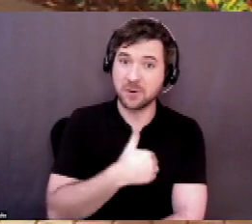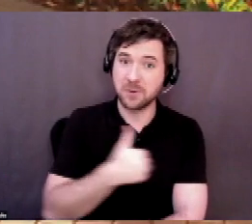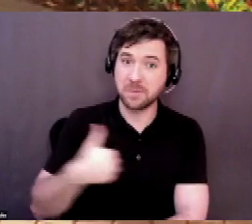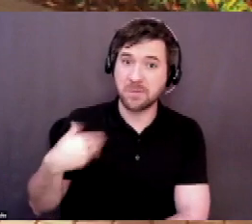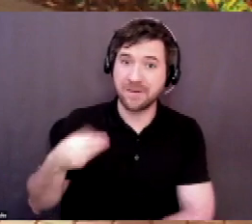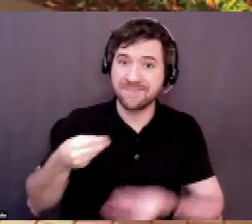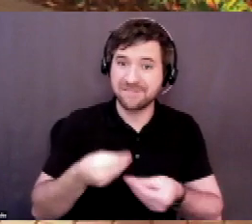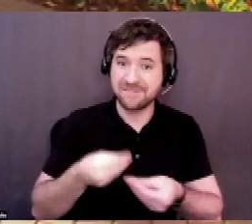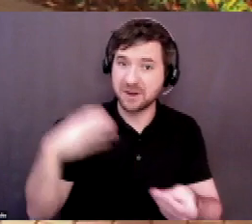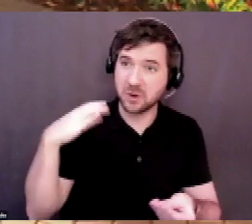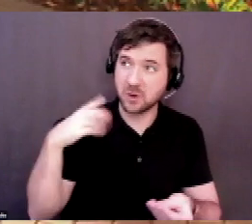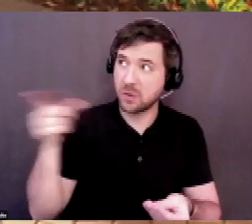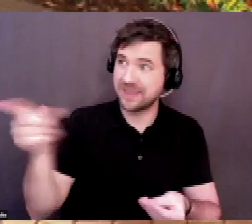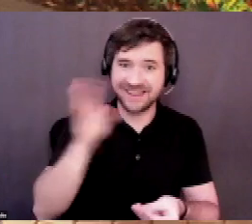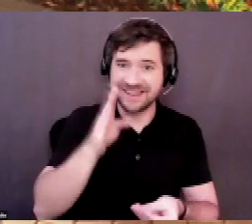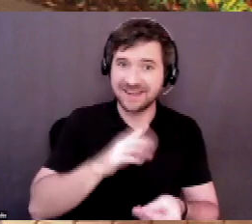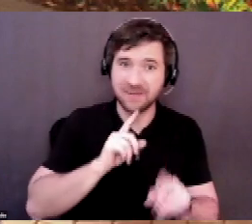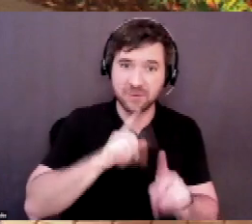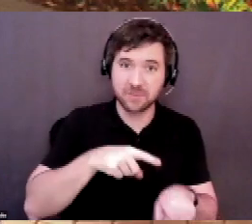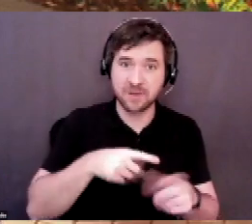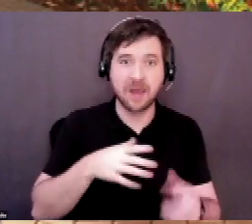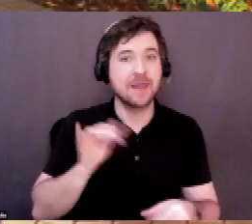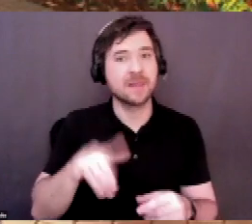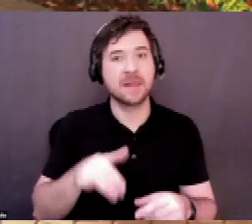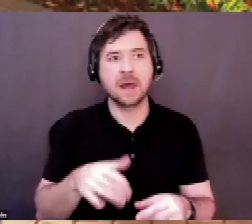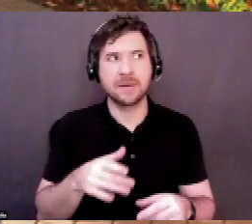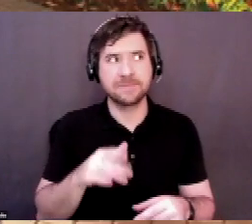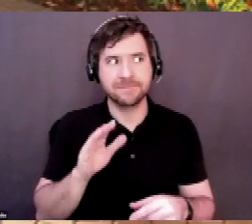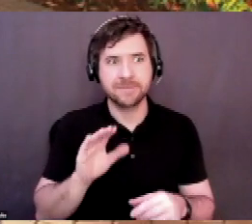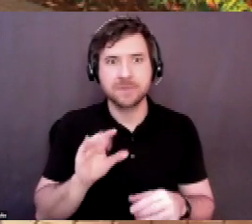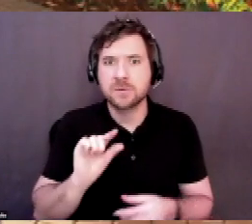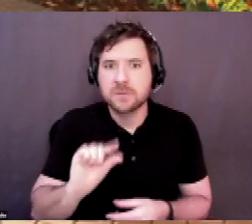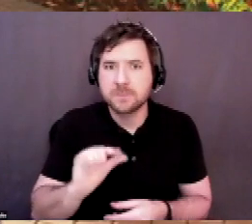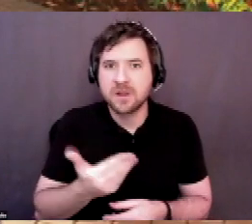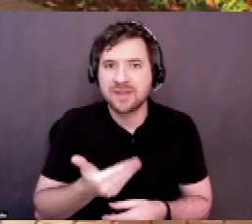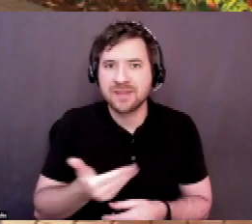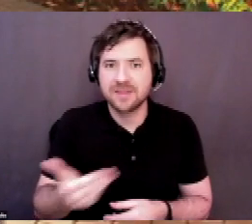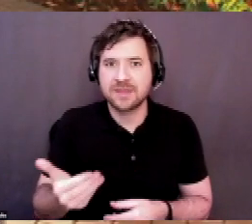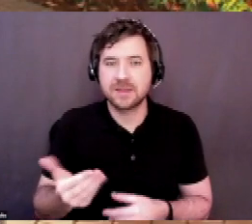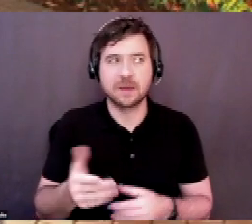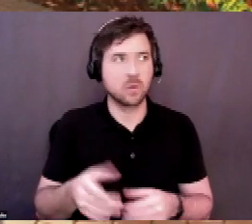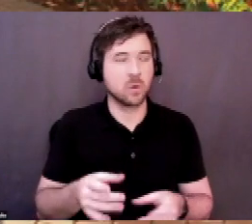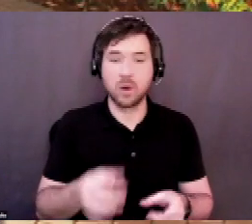That small thing was very important to me. It gave me terrible postpartum depression.